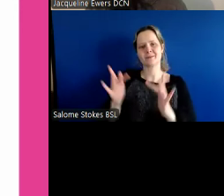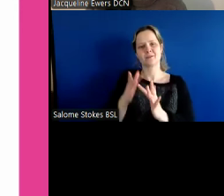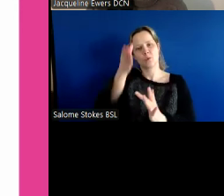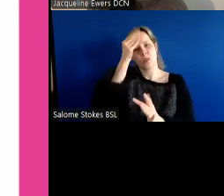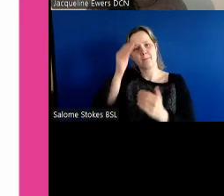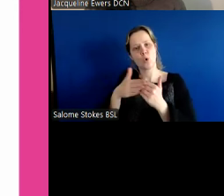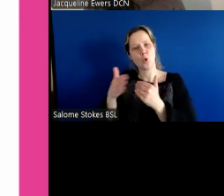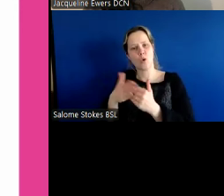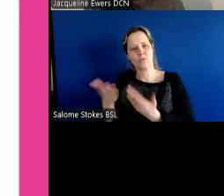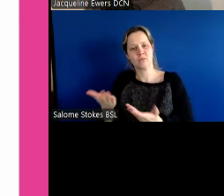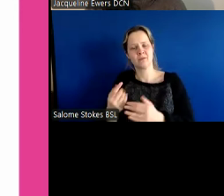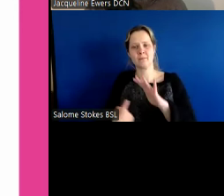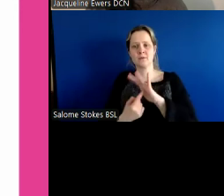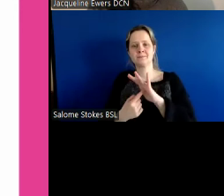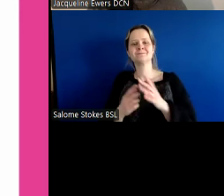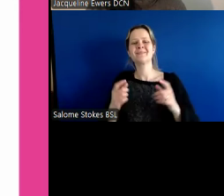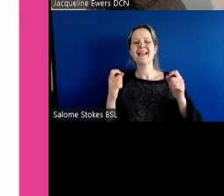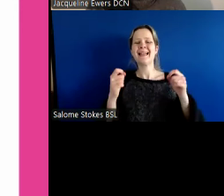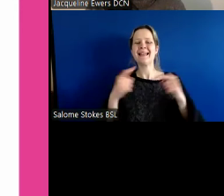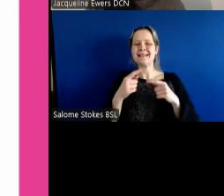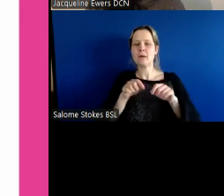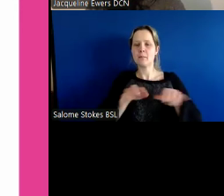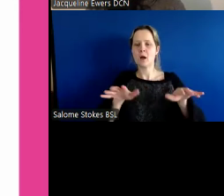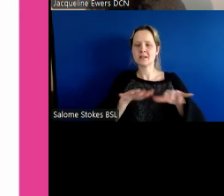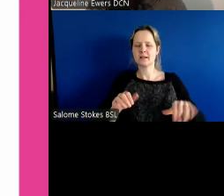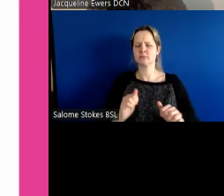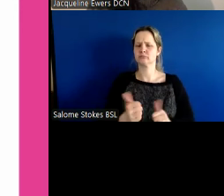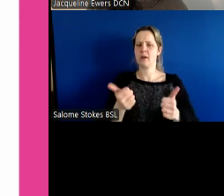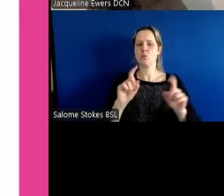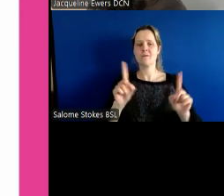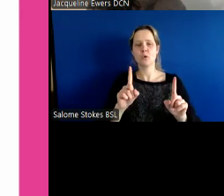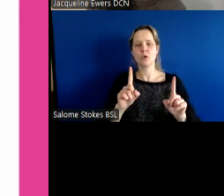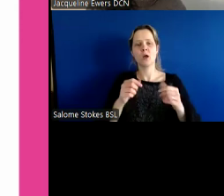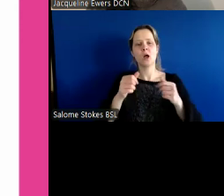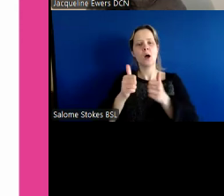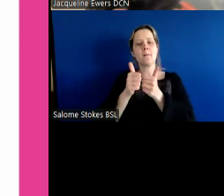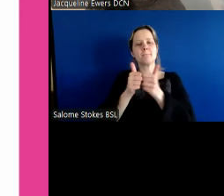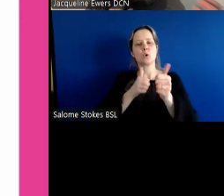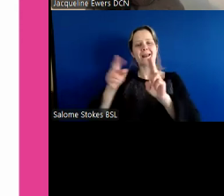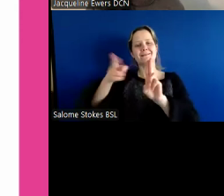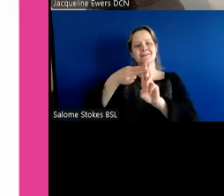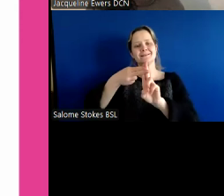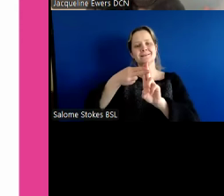It's really good. Email marketing is really good at brand building. That's that thing about owning the message,